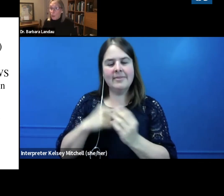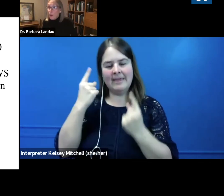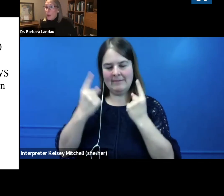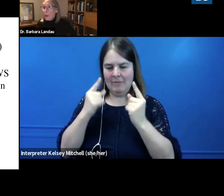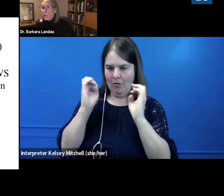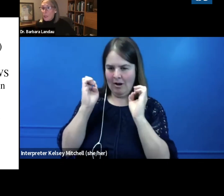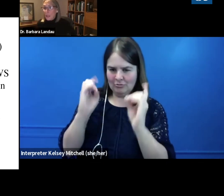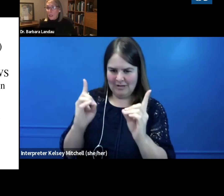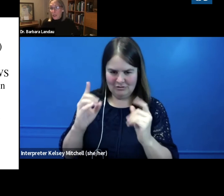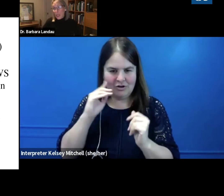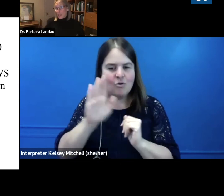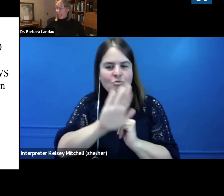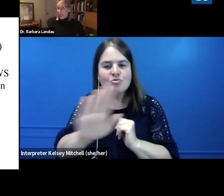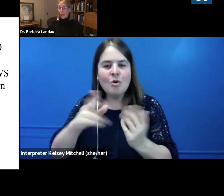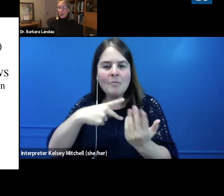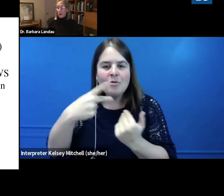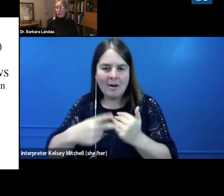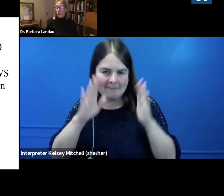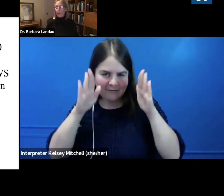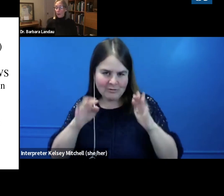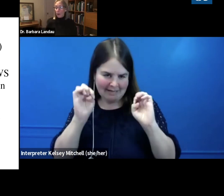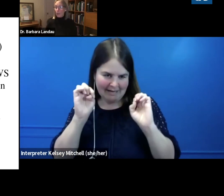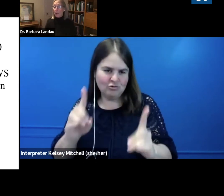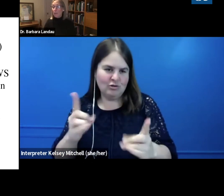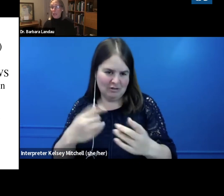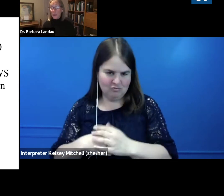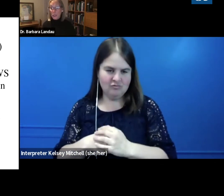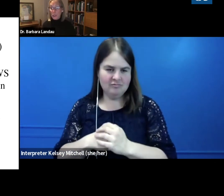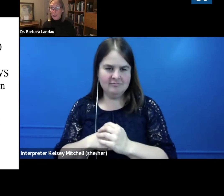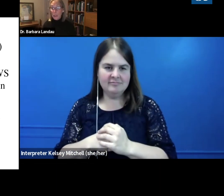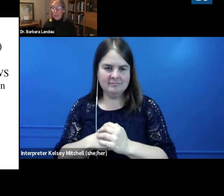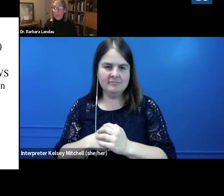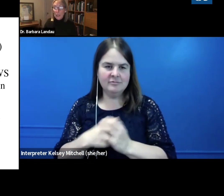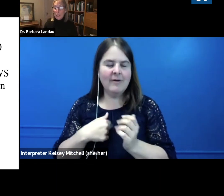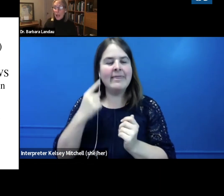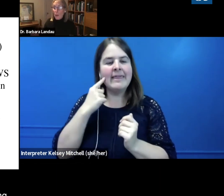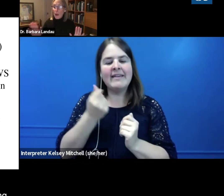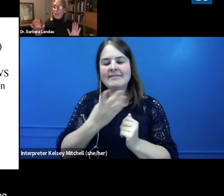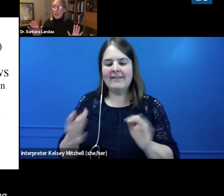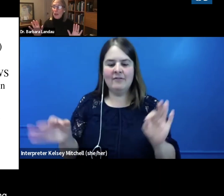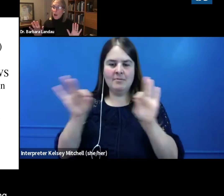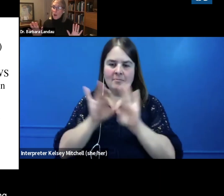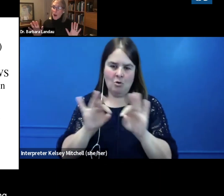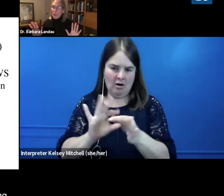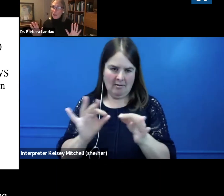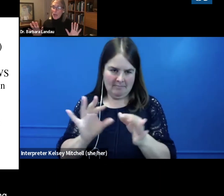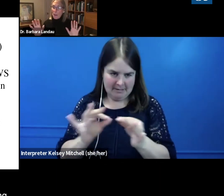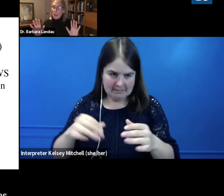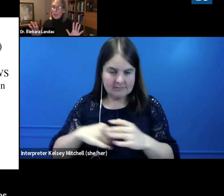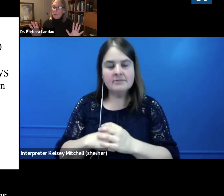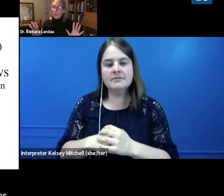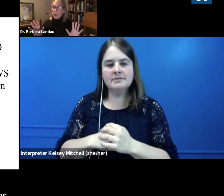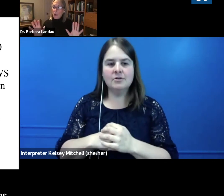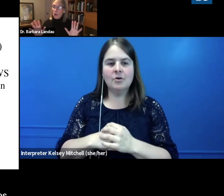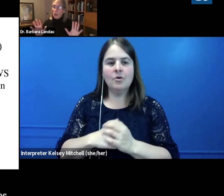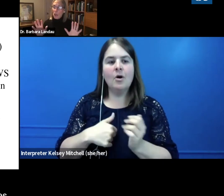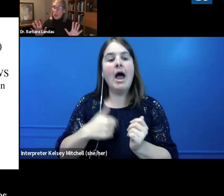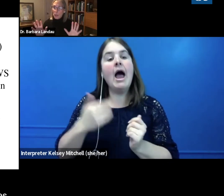program emphasizes education and i think there are certain important messages i want to say that although i've been